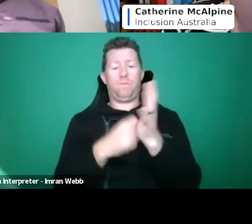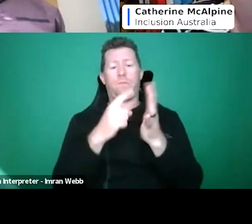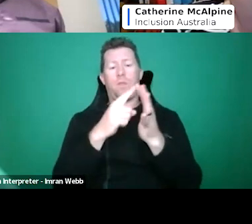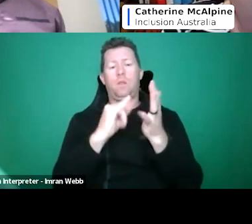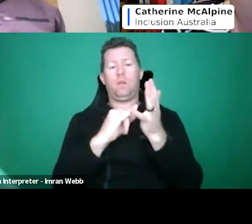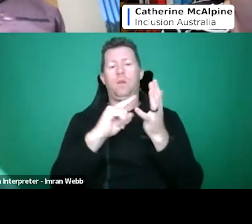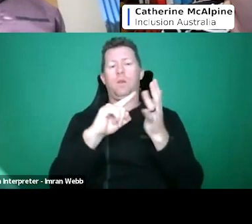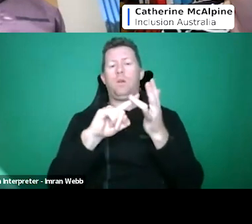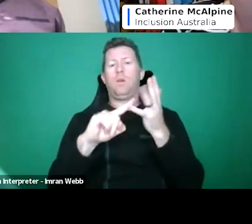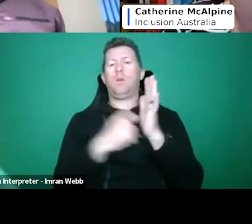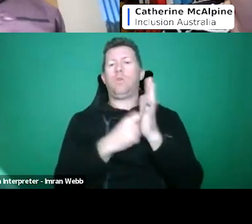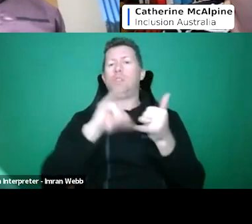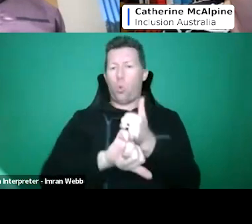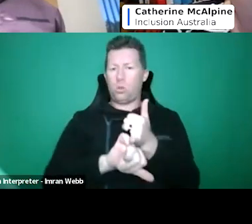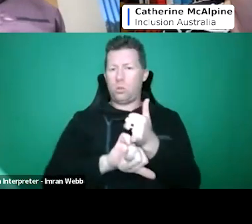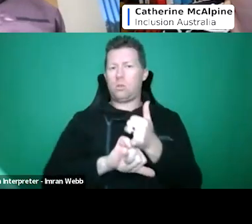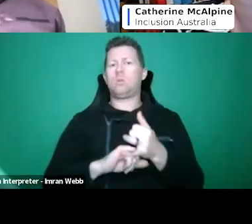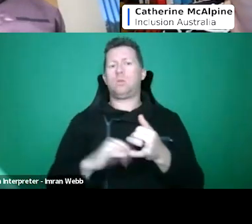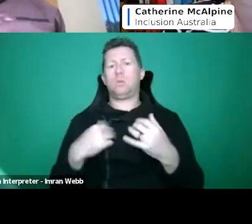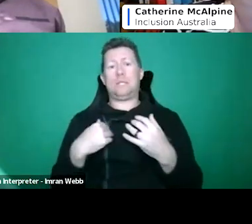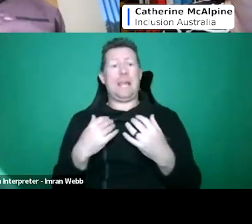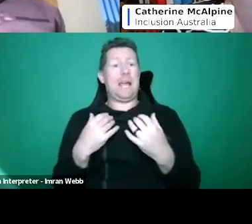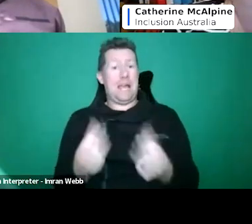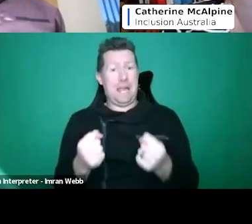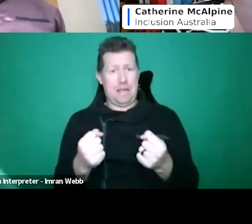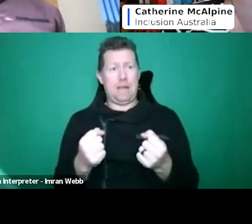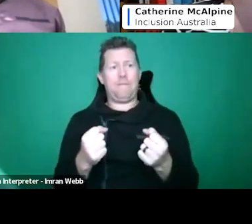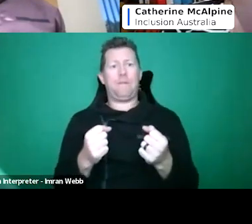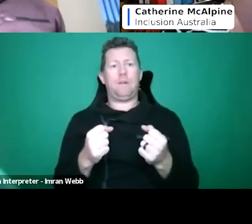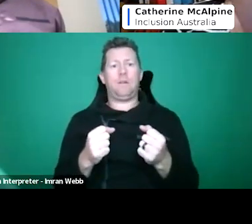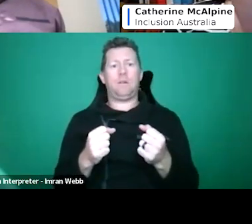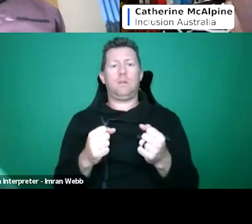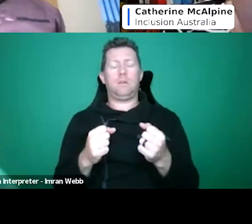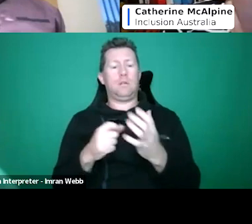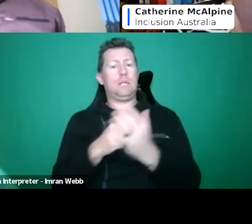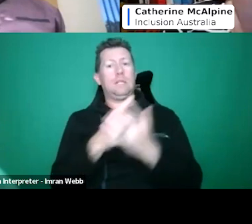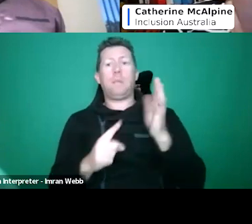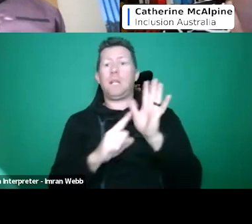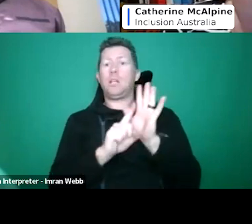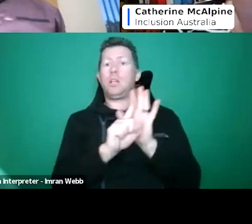just so we have in peoples for our disability representative organizations,